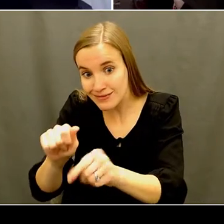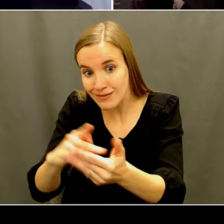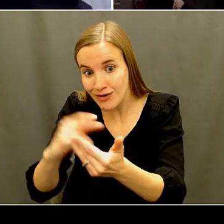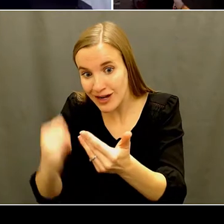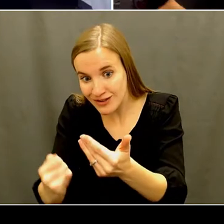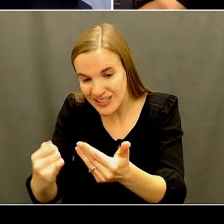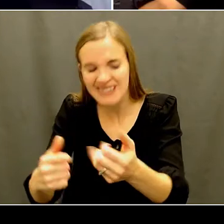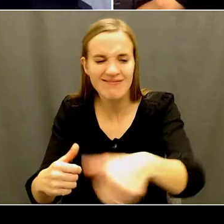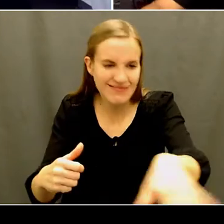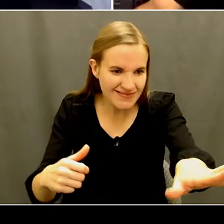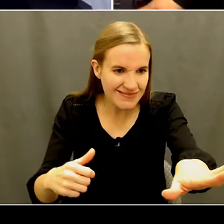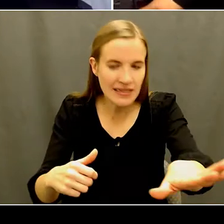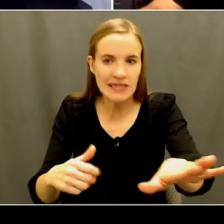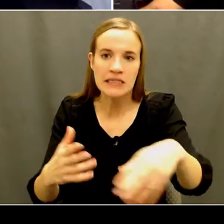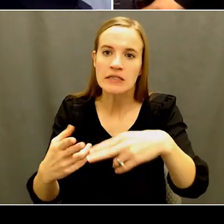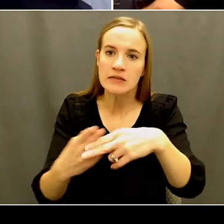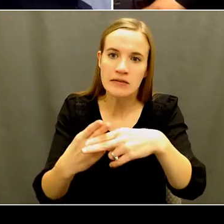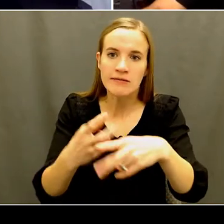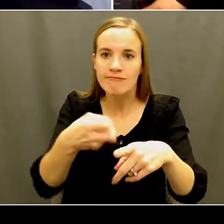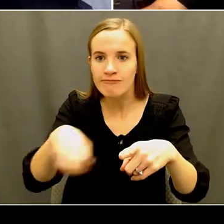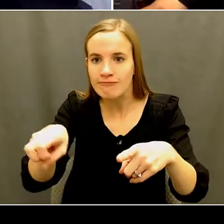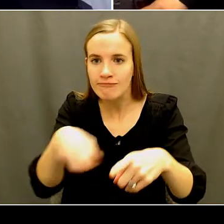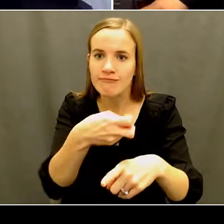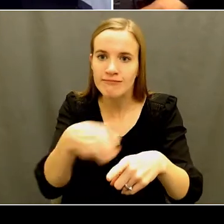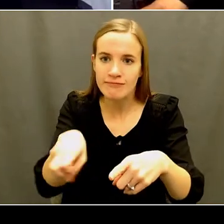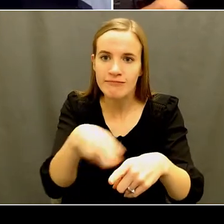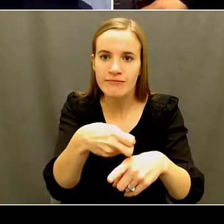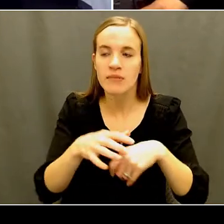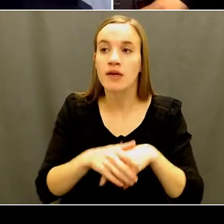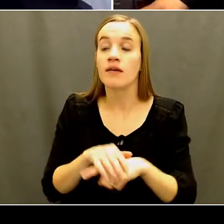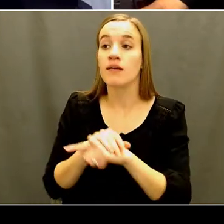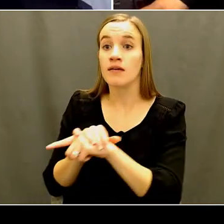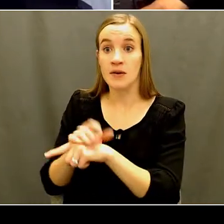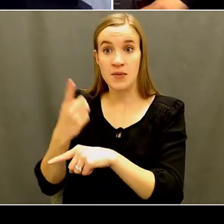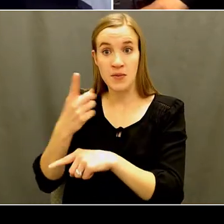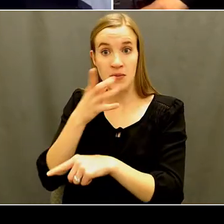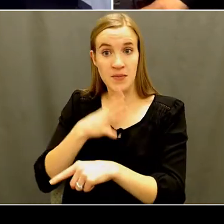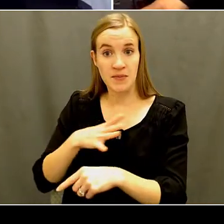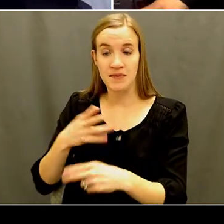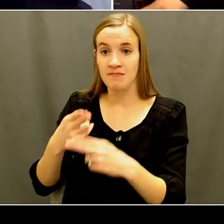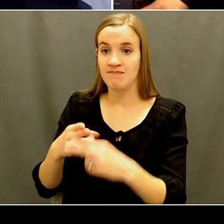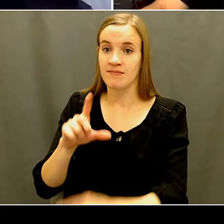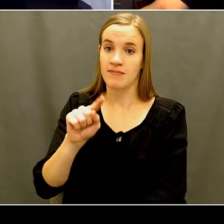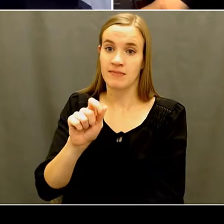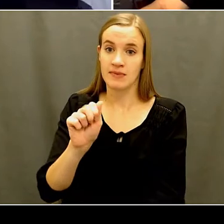who called me from the Department of Labor. Initially, I had no idea she was,